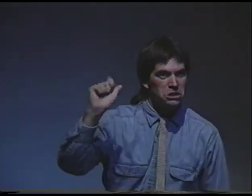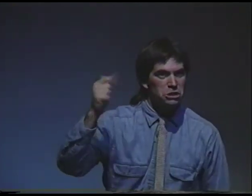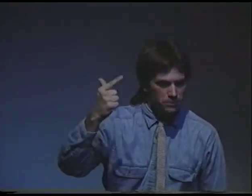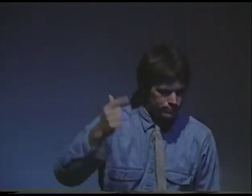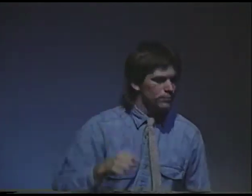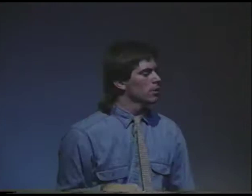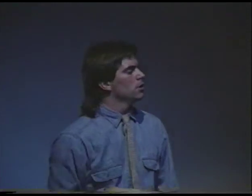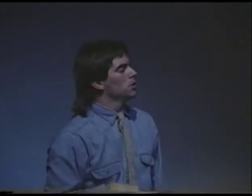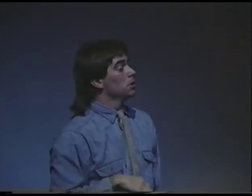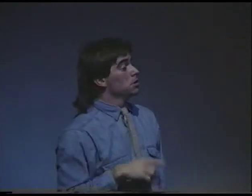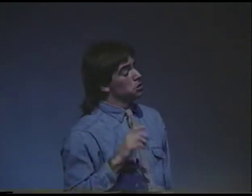Ginsberg.